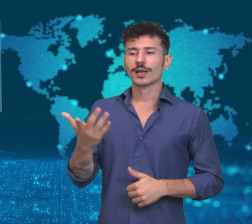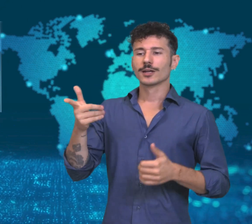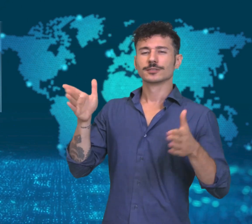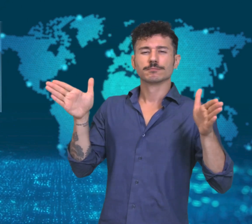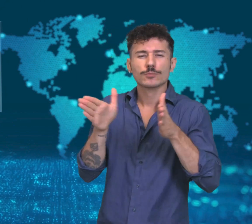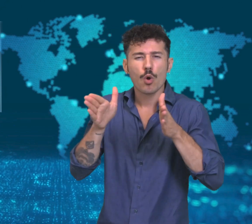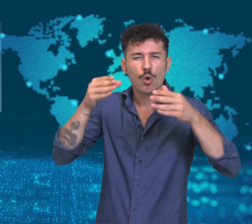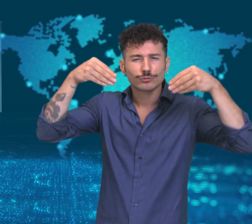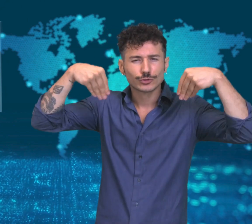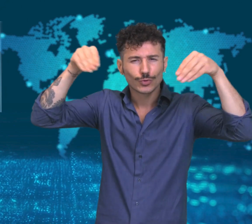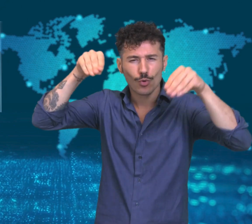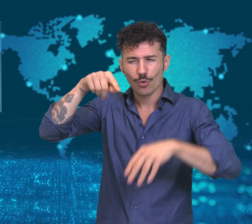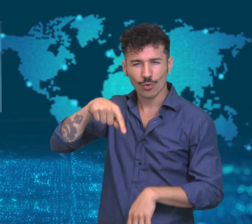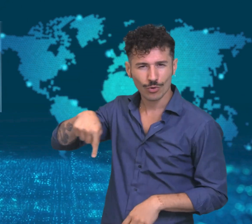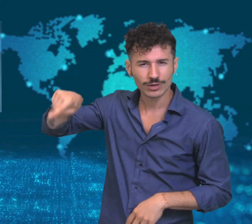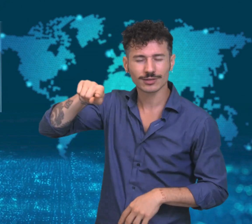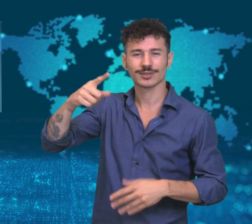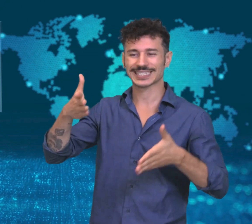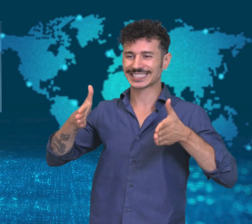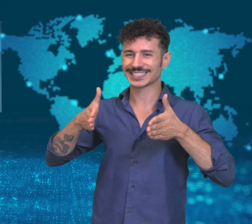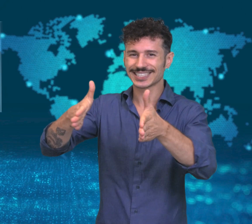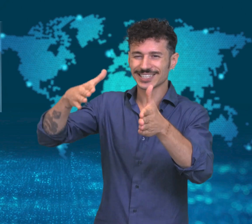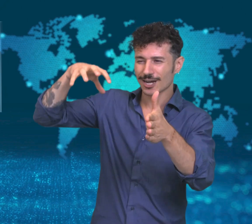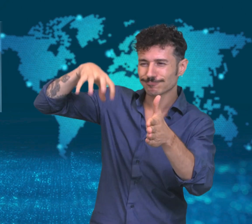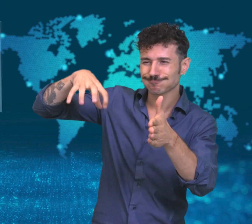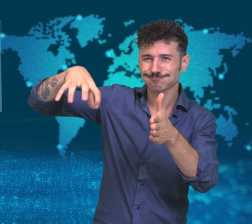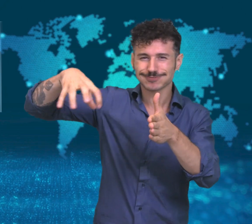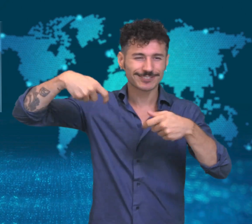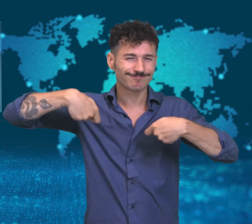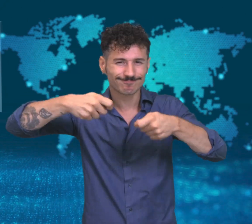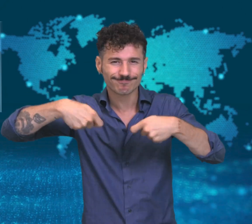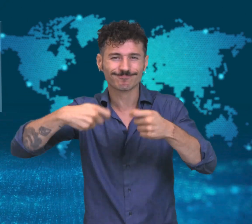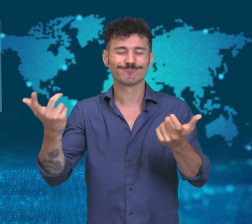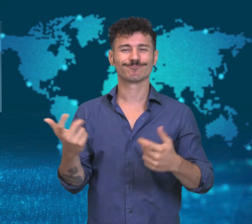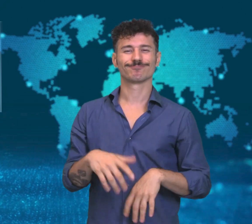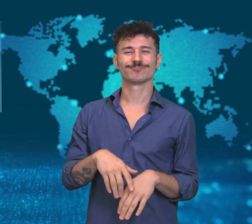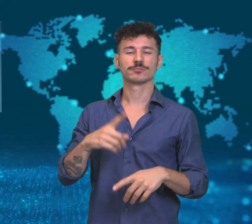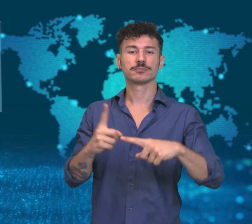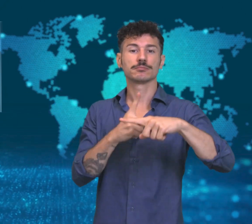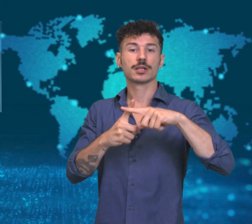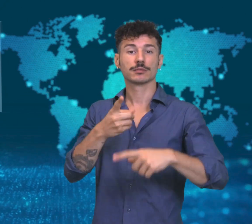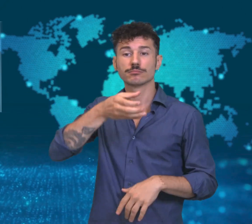Soft drink bottlers are also concerned about the impact